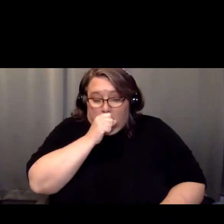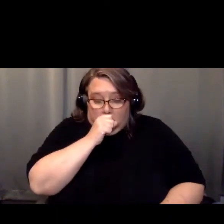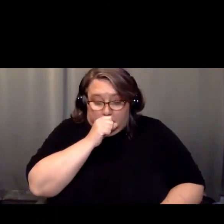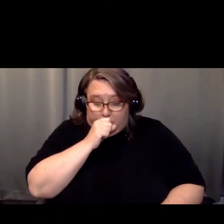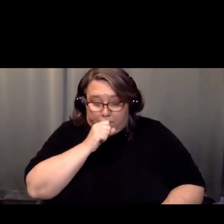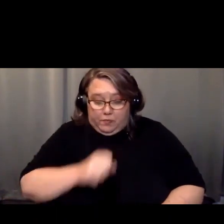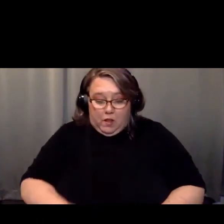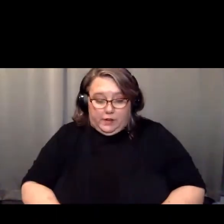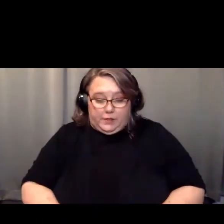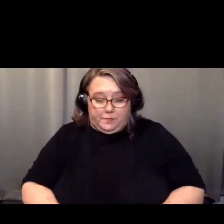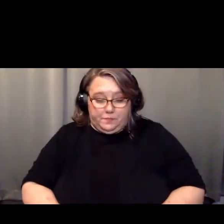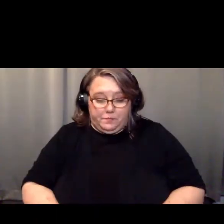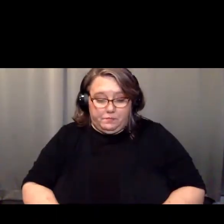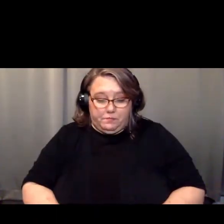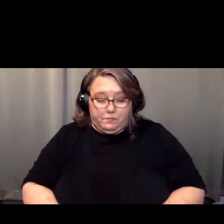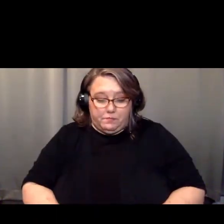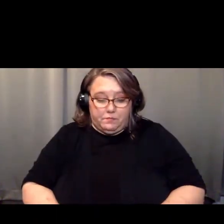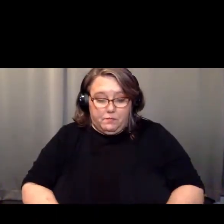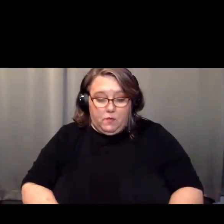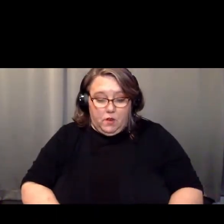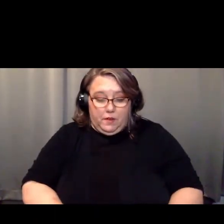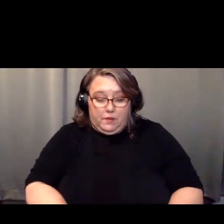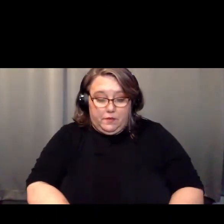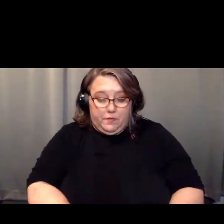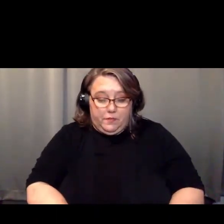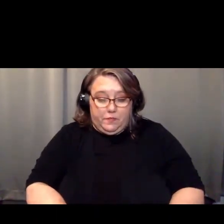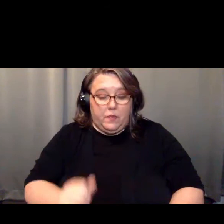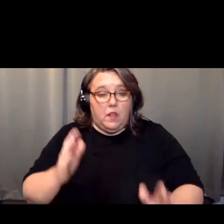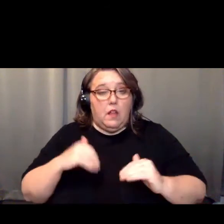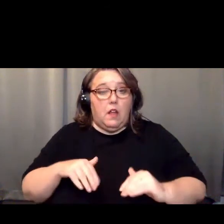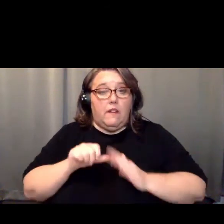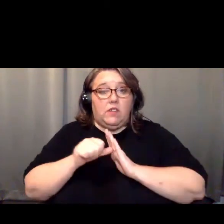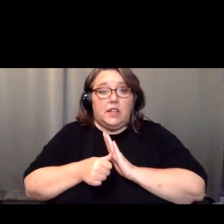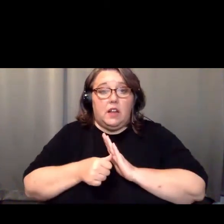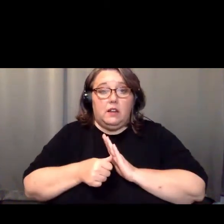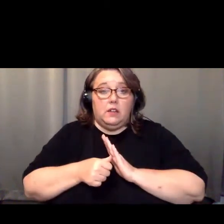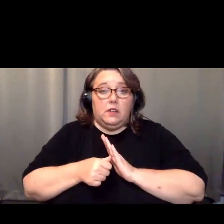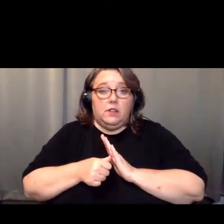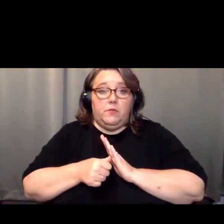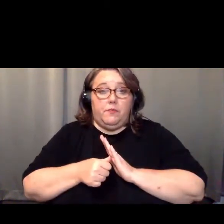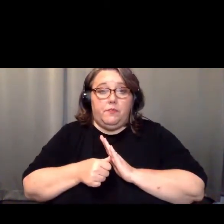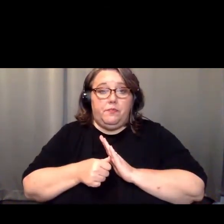And then also one things that I need to emphasize is that VR services are not considered